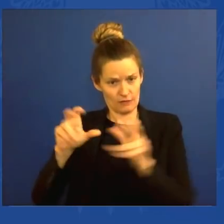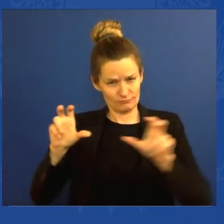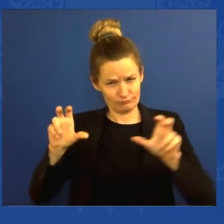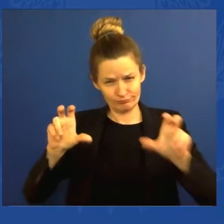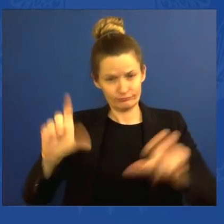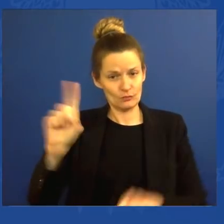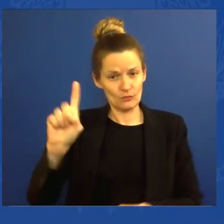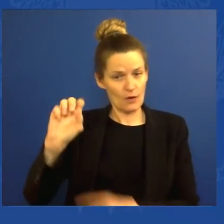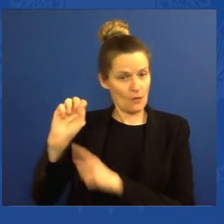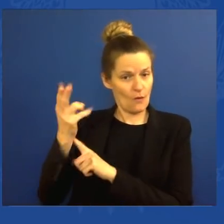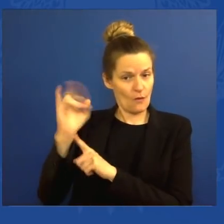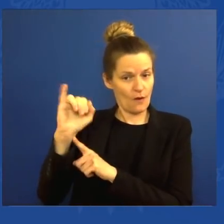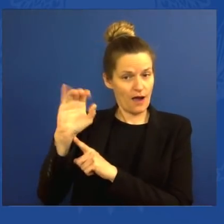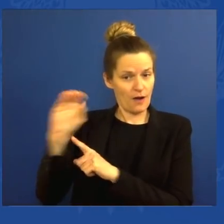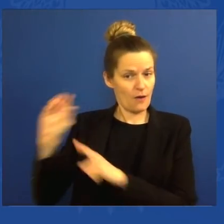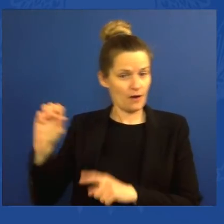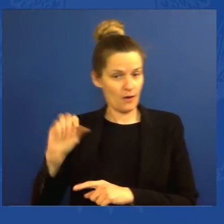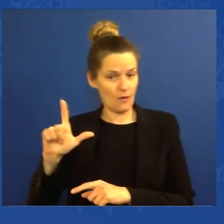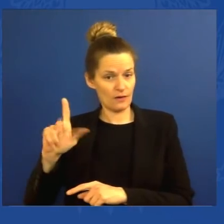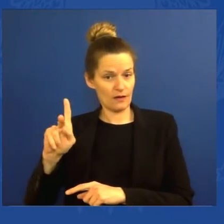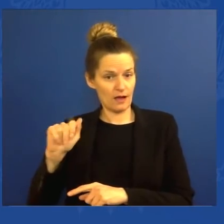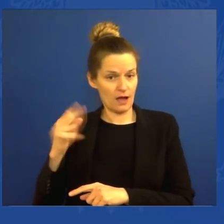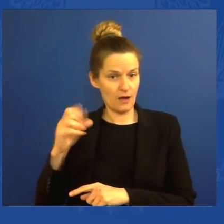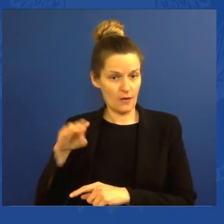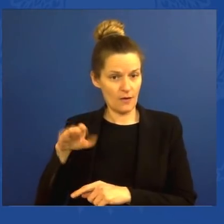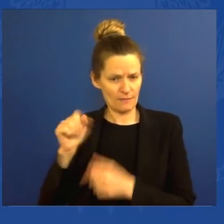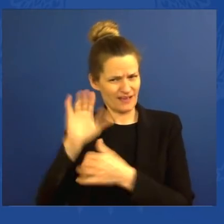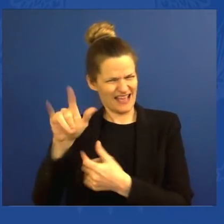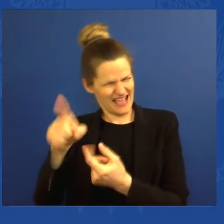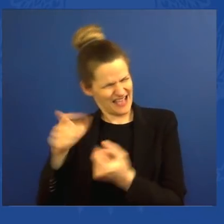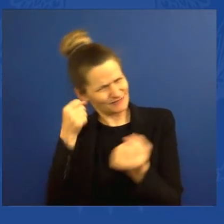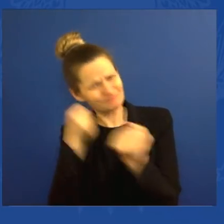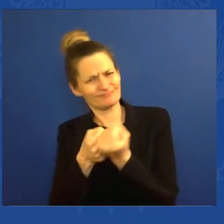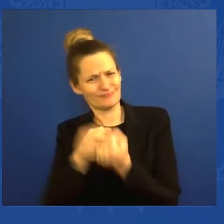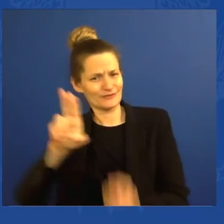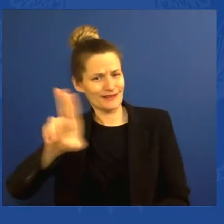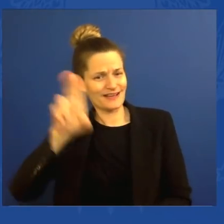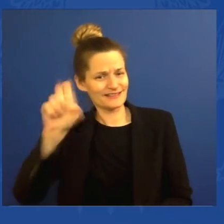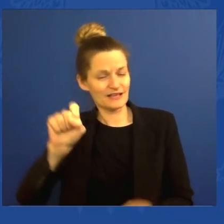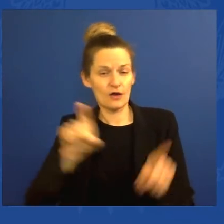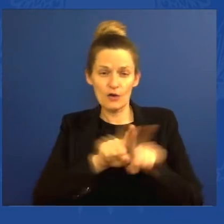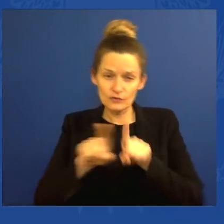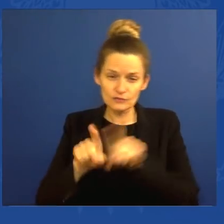Additionally, we have made an investment, $60 million commitment, in Michigan in our R&D Center.